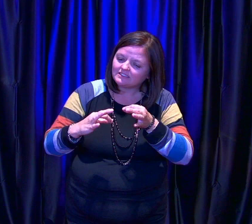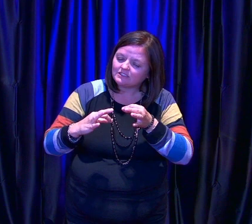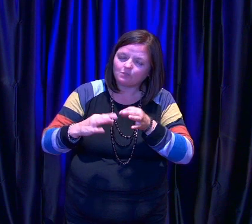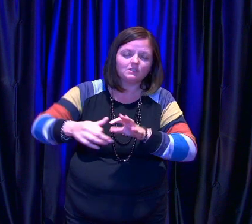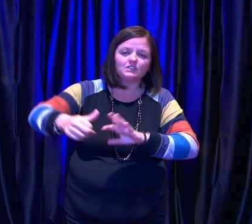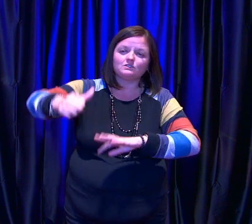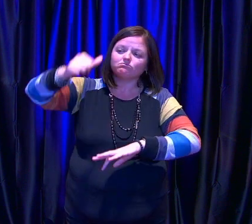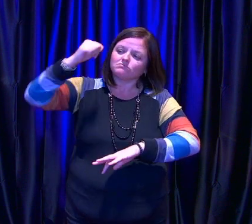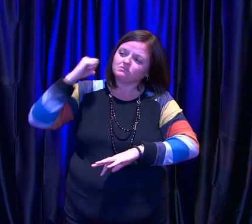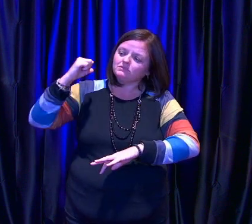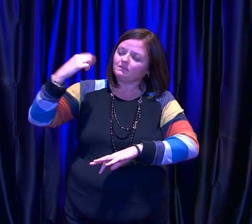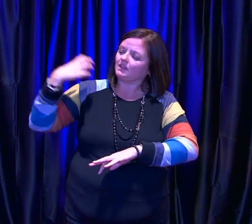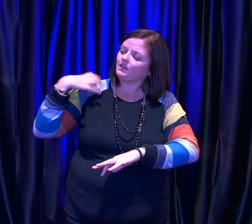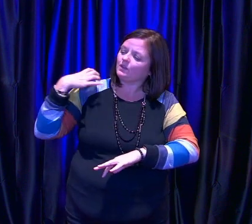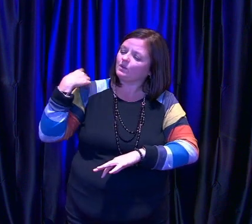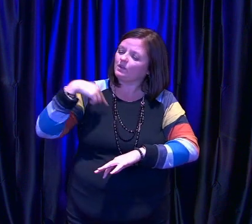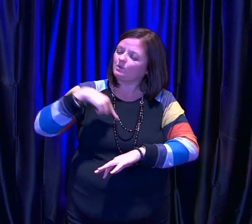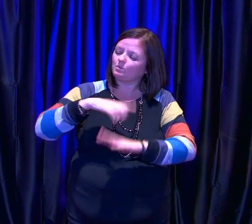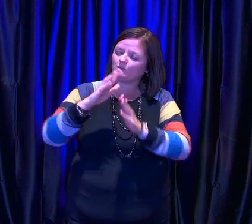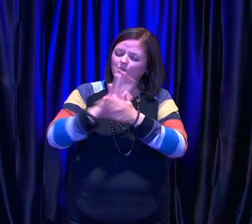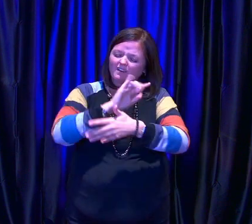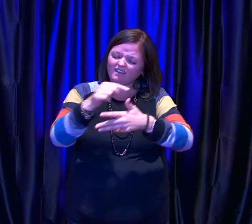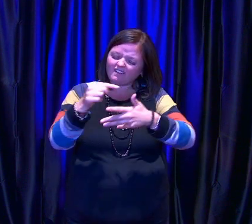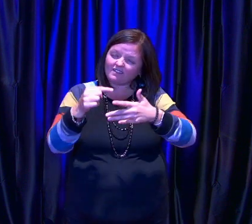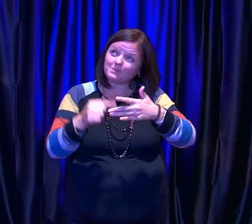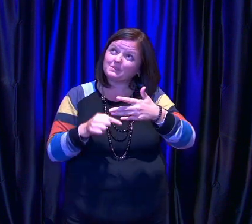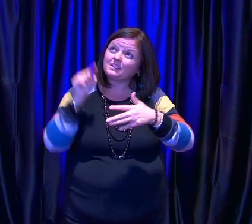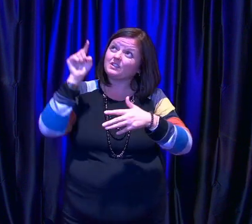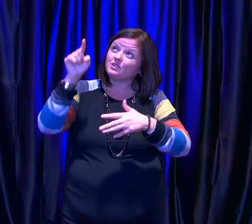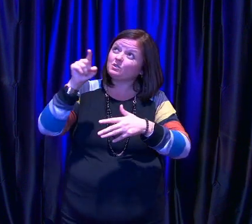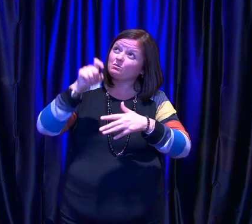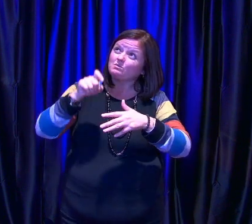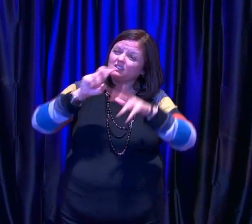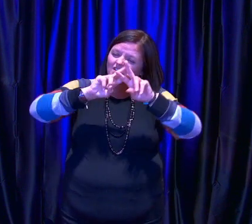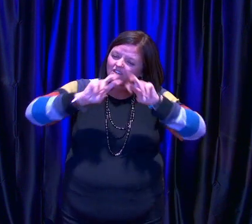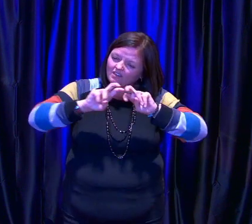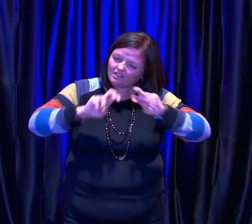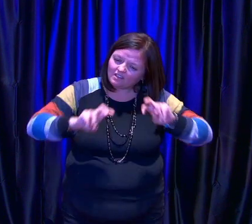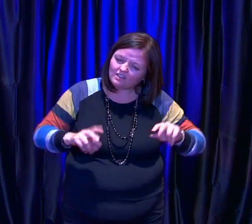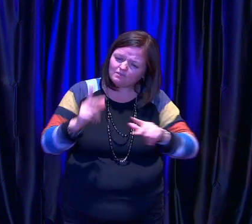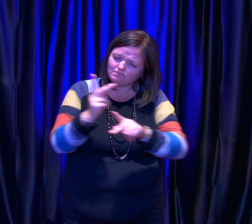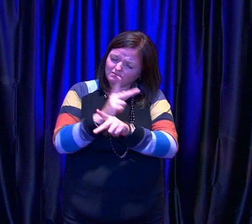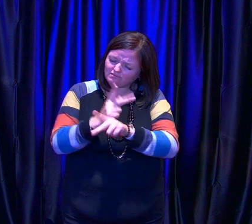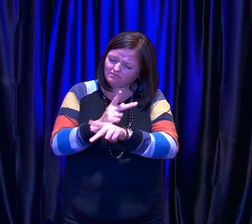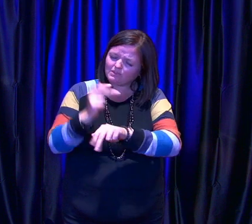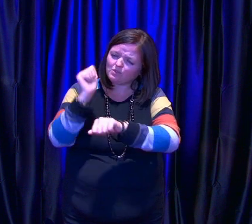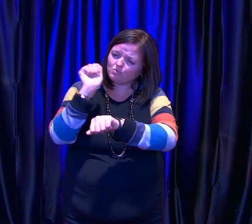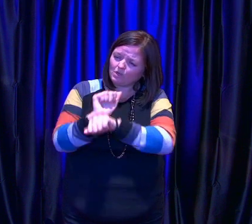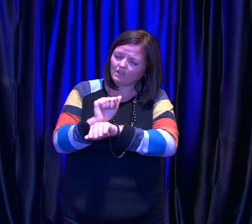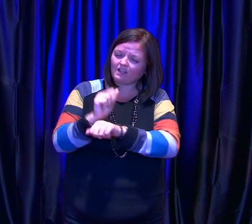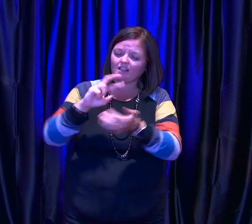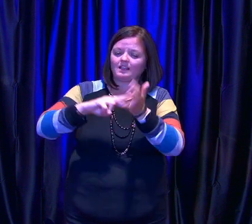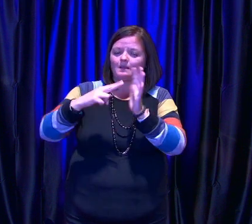that all of those things that you just need to sort that out and work and that means a revival in our country